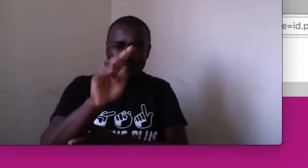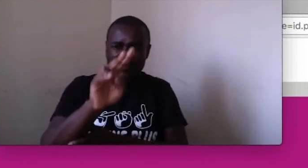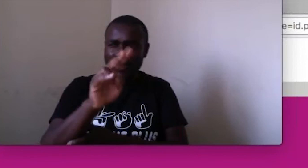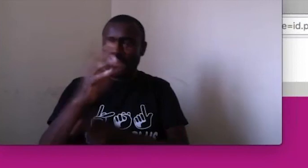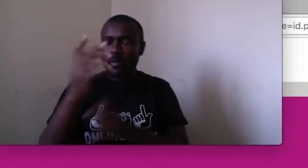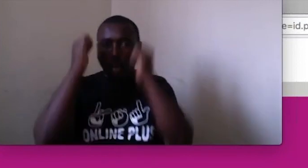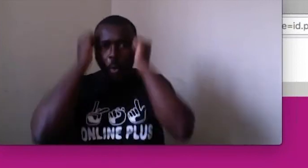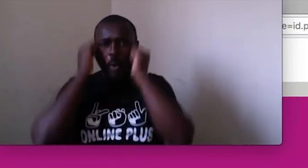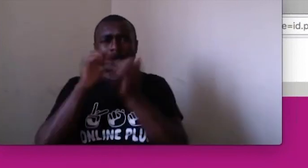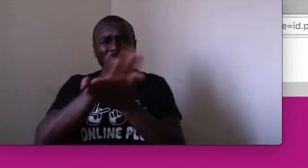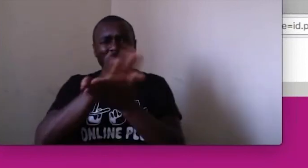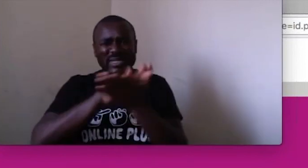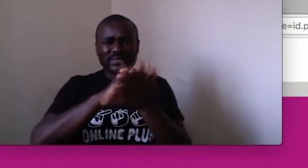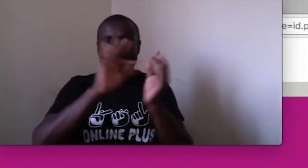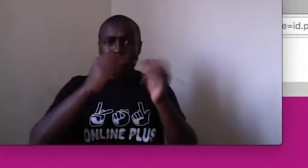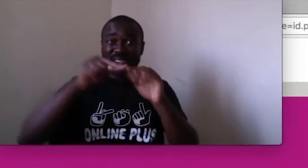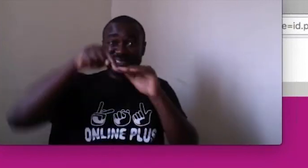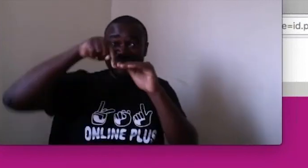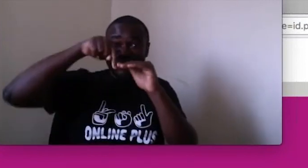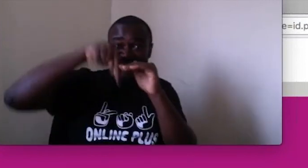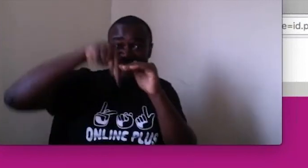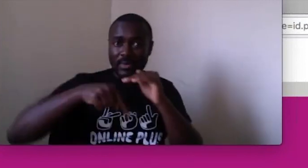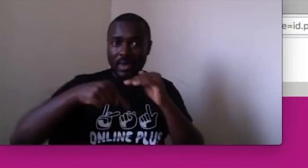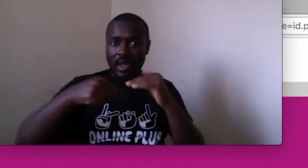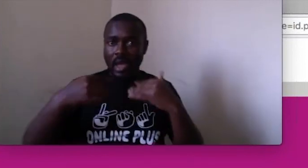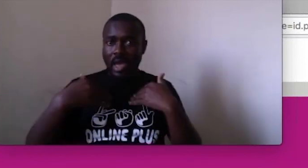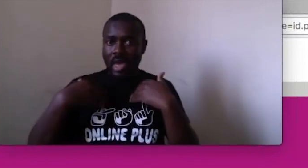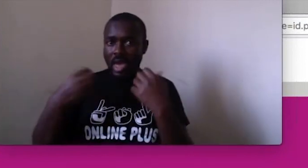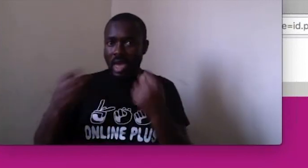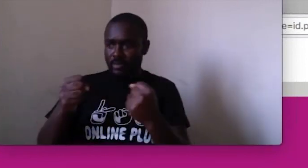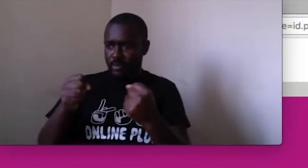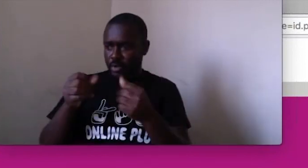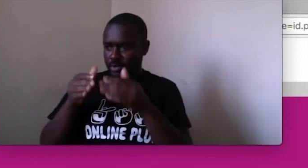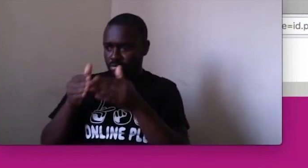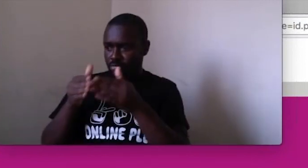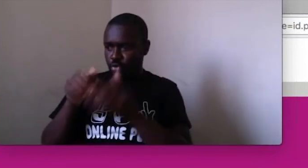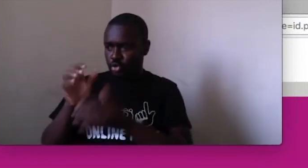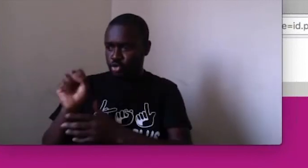about AIDS, HIV, condoms, you know, just the basic